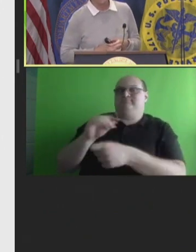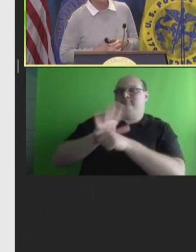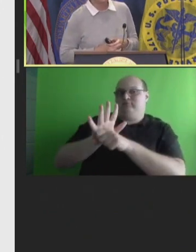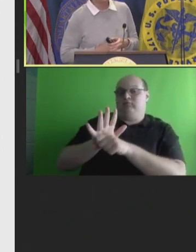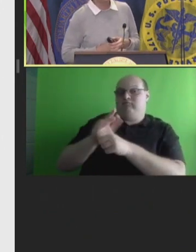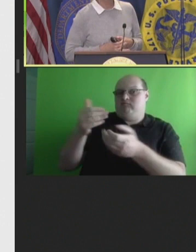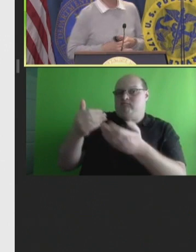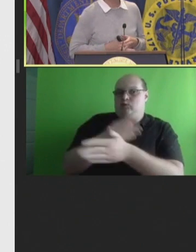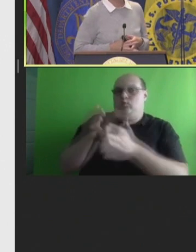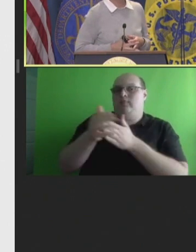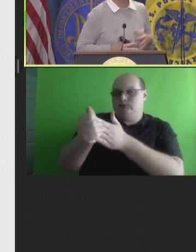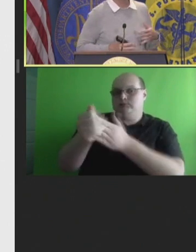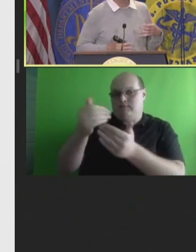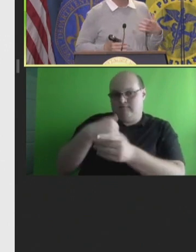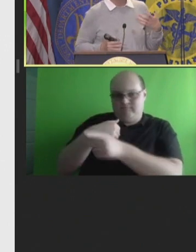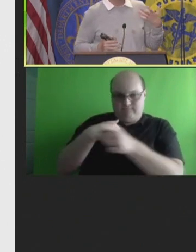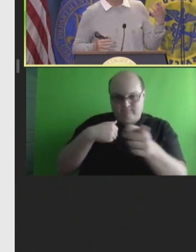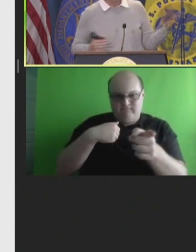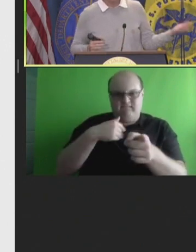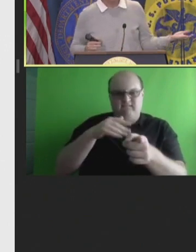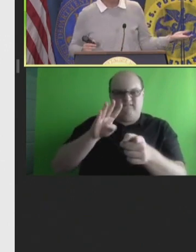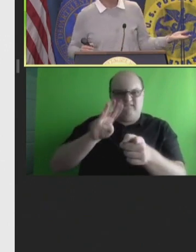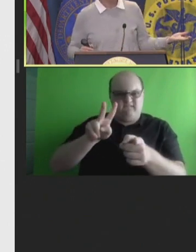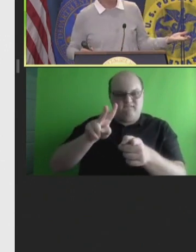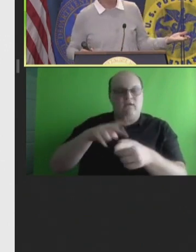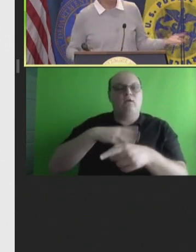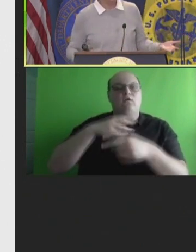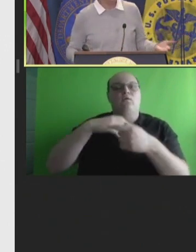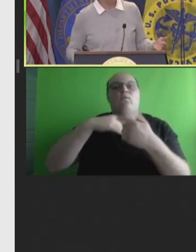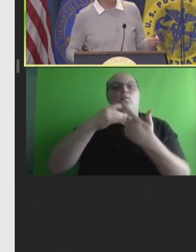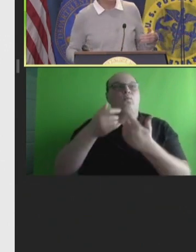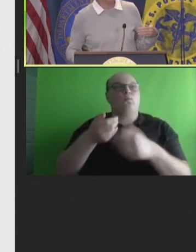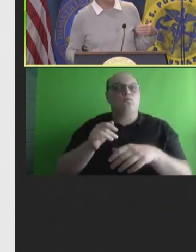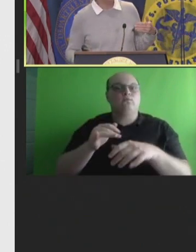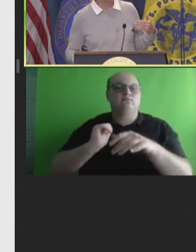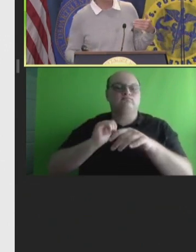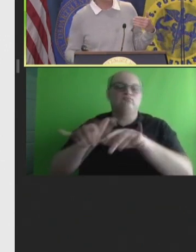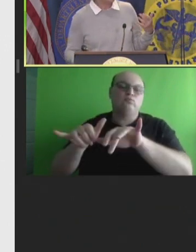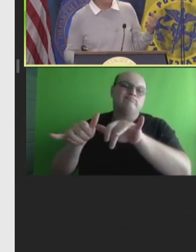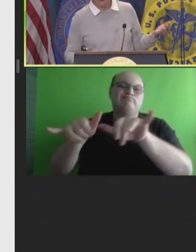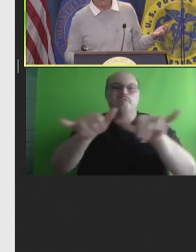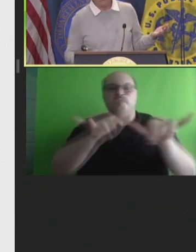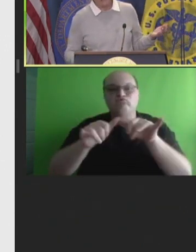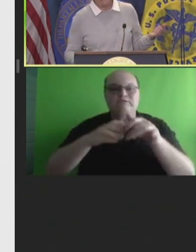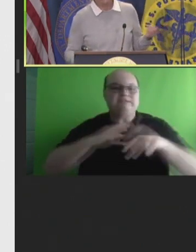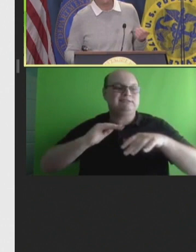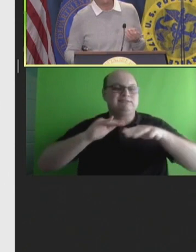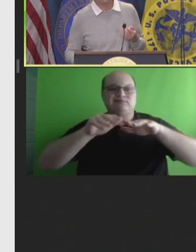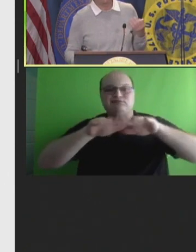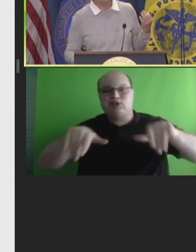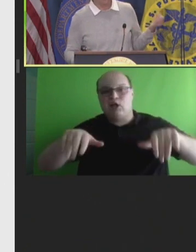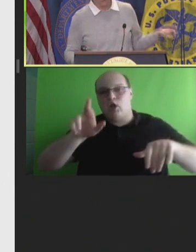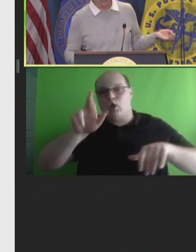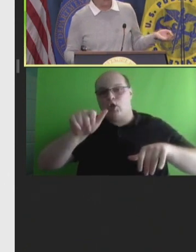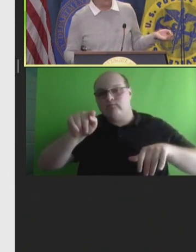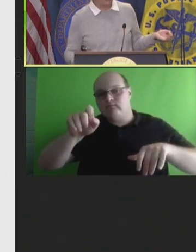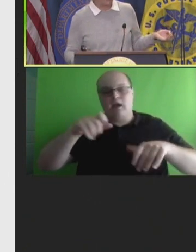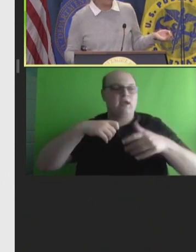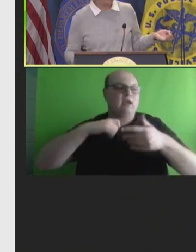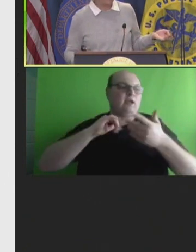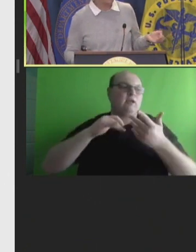So, when you're talking about increasing routine childhood rates, even increasing adult rates,